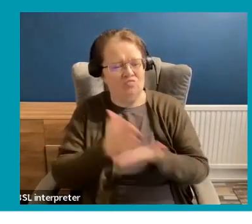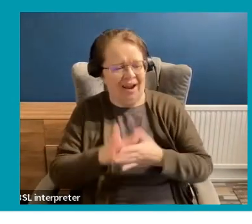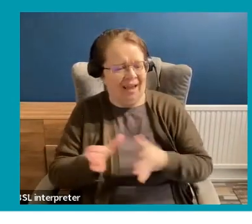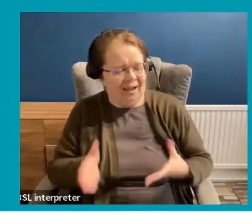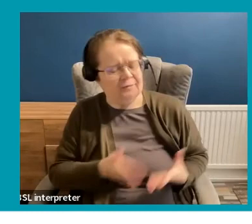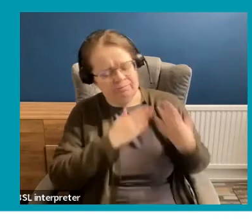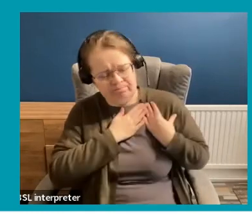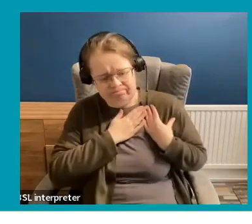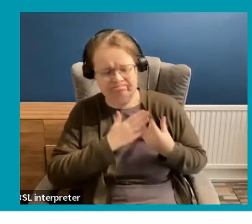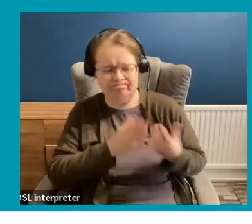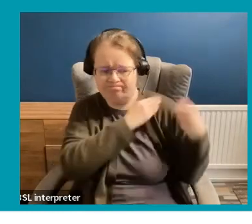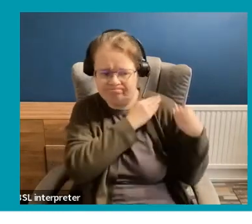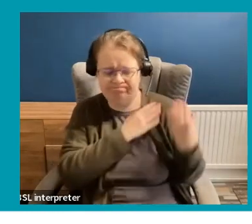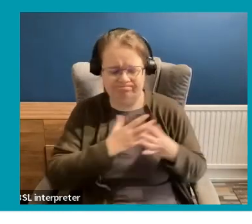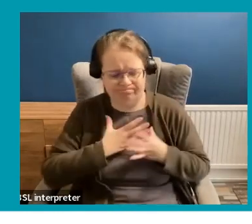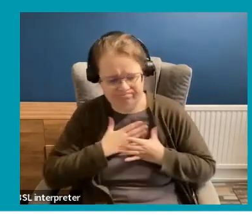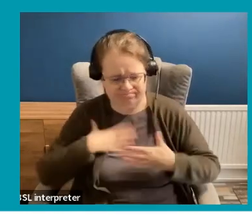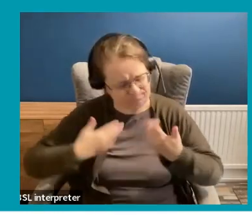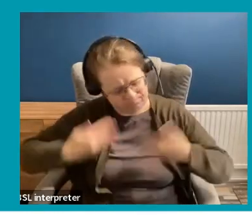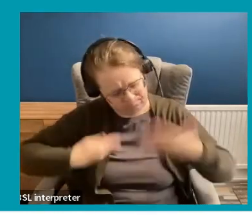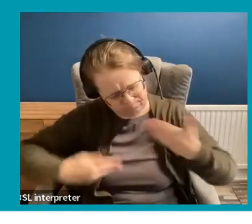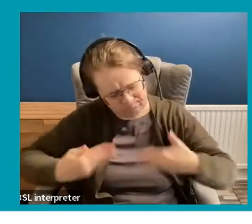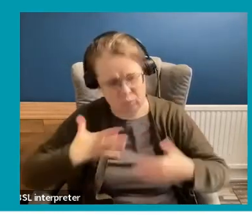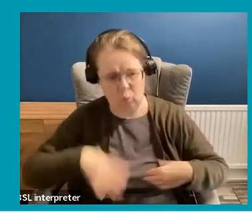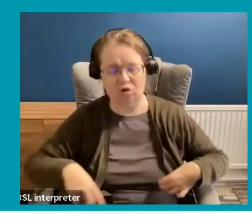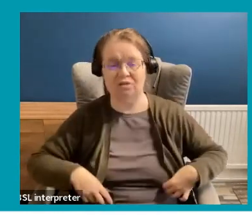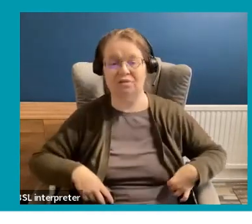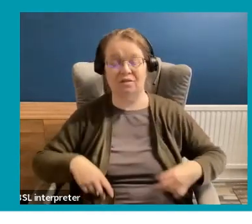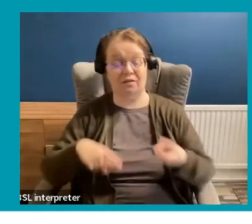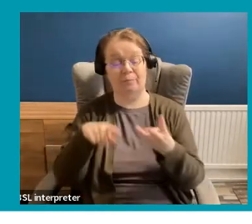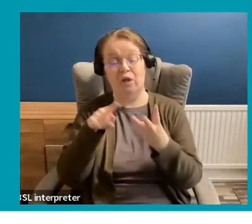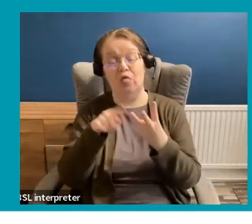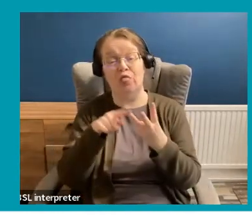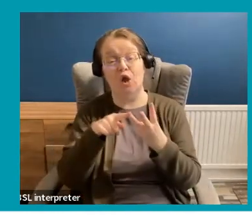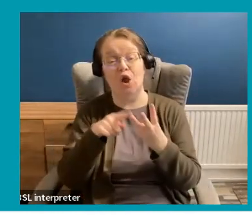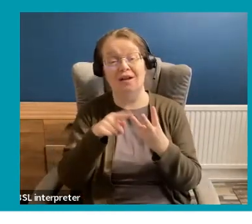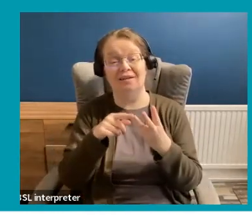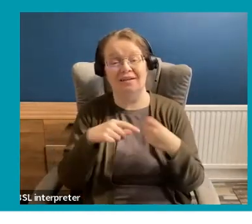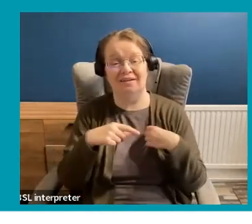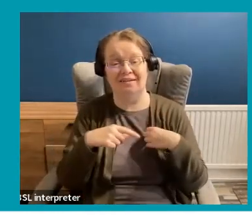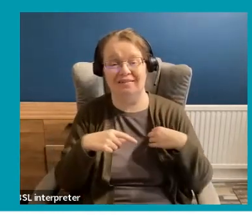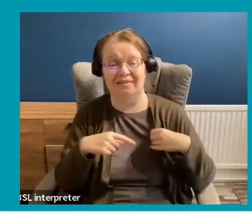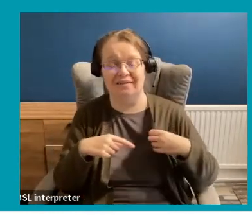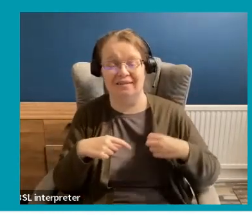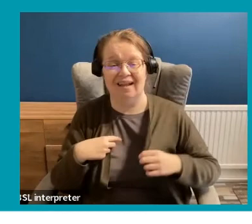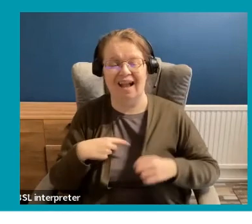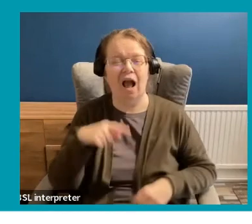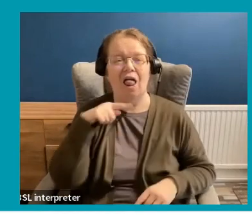But there is 1/3 part of this that will suffer from which is the big red dot which is